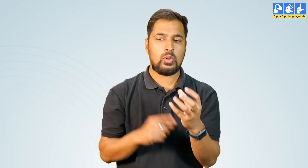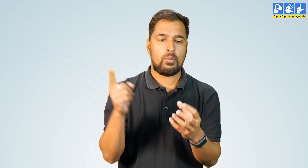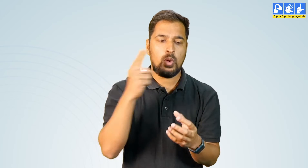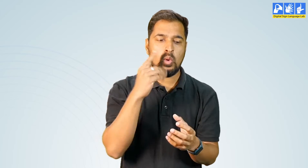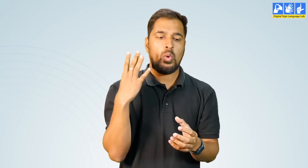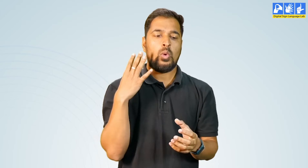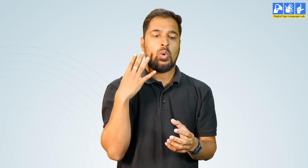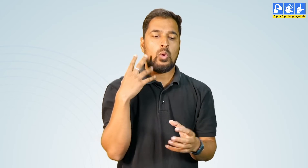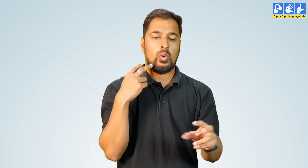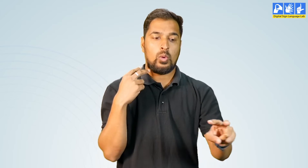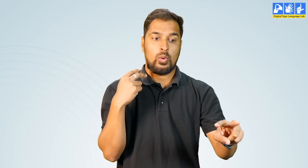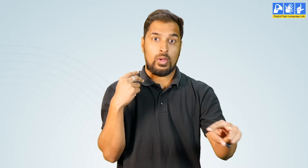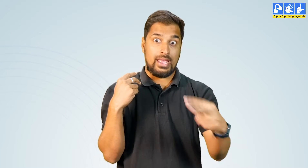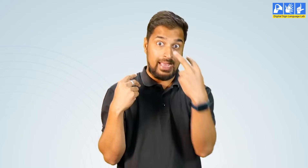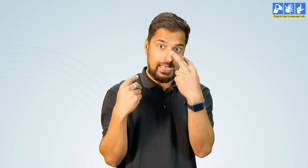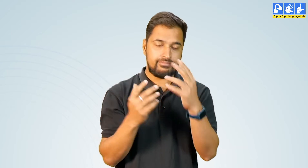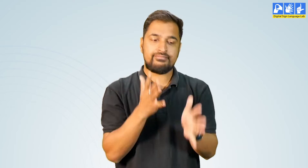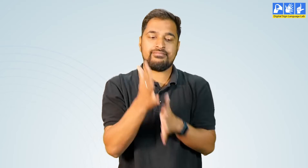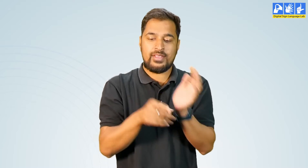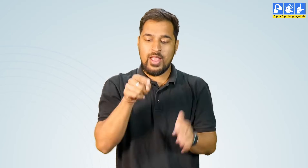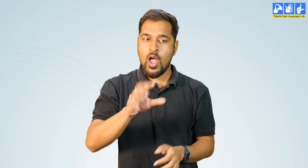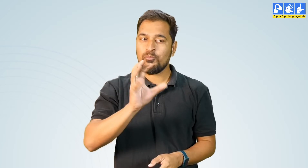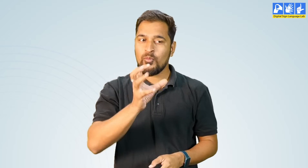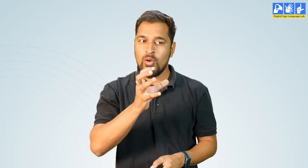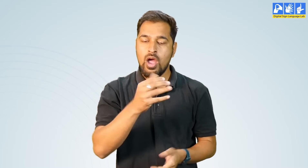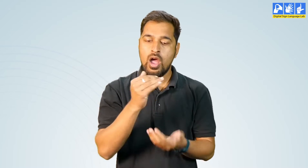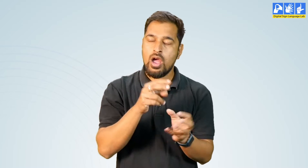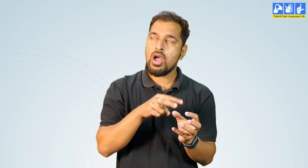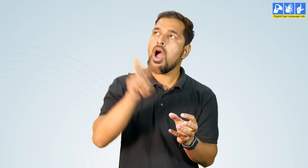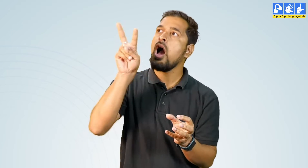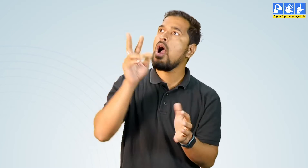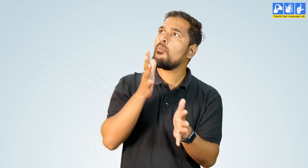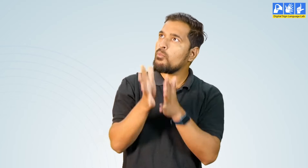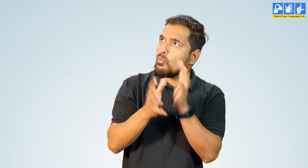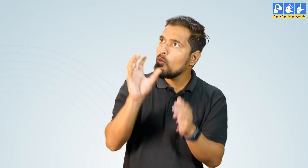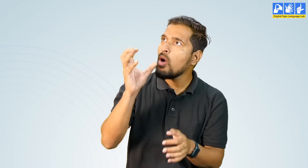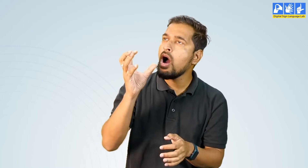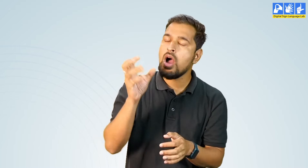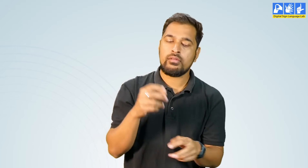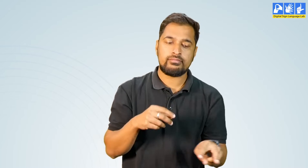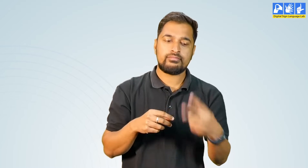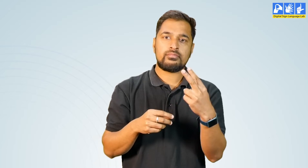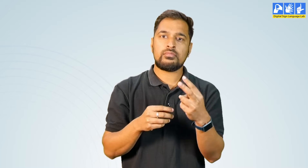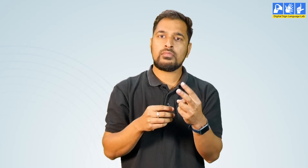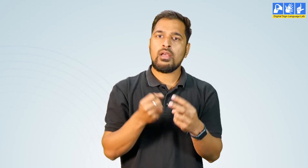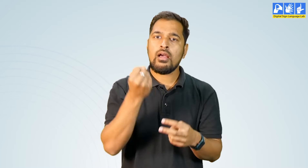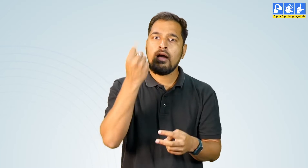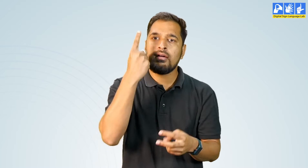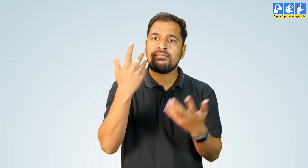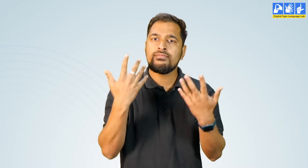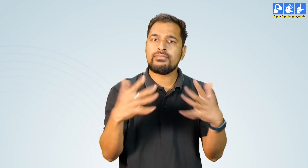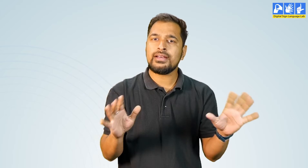and the mother waits for the baby to look back at them and when the baby does, the mother signs “BALL”.